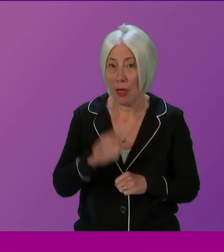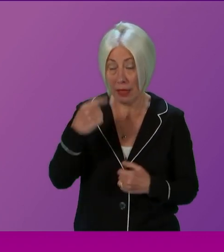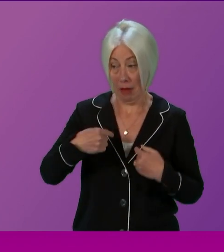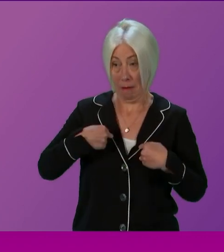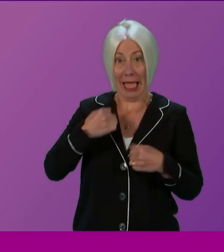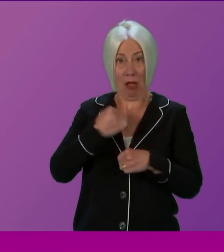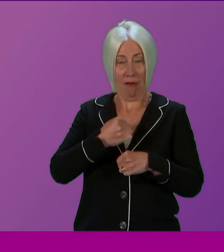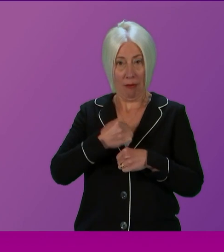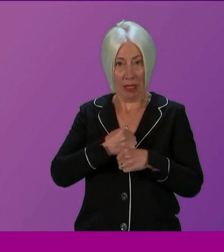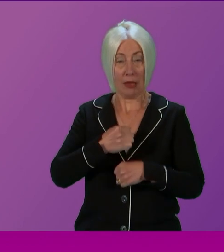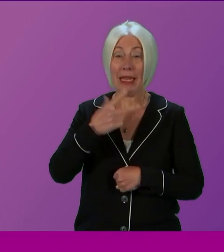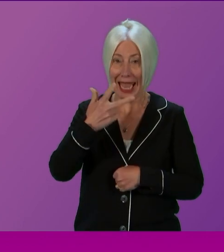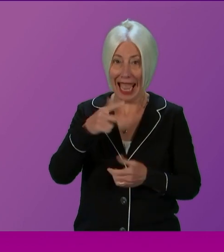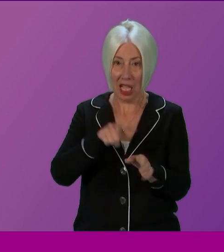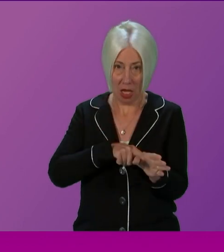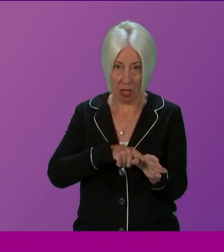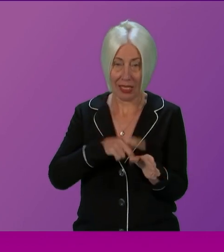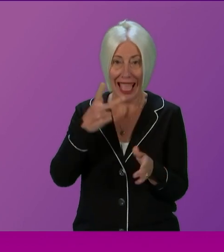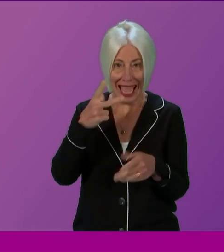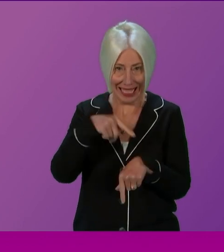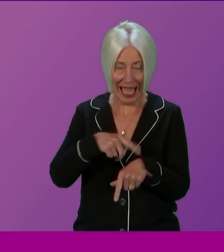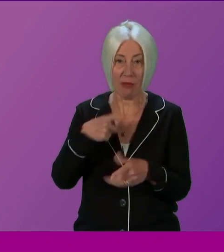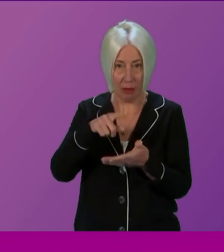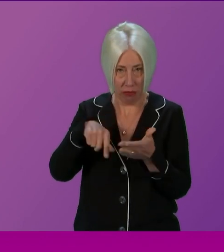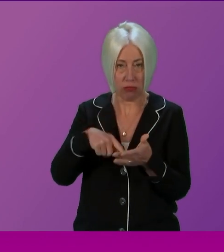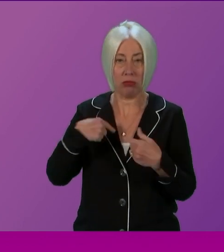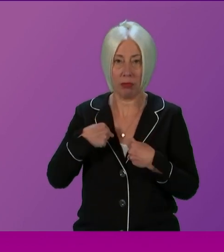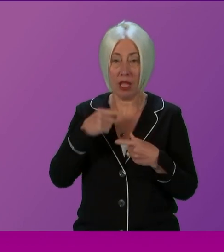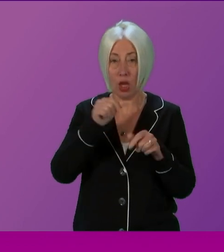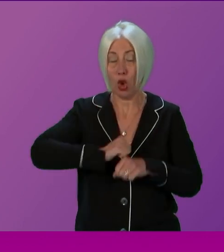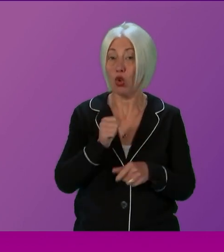which has been endorsed eight times in eight years by the Scottish people under my leadership.